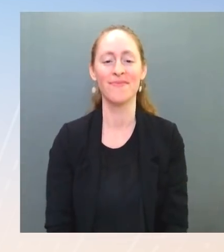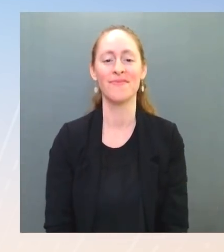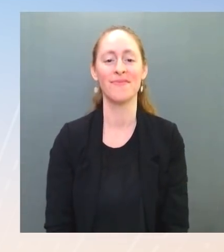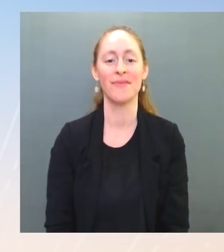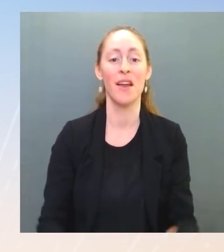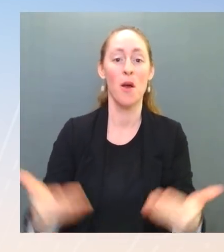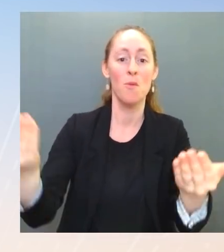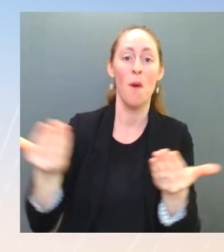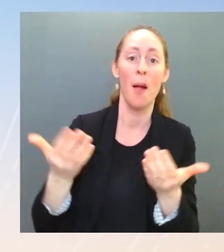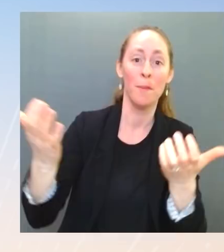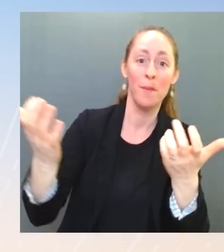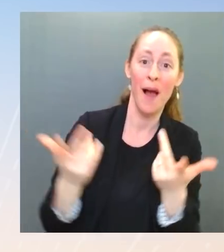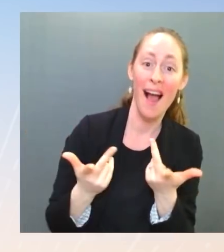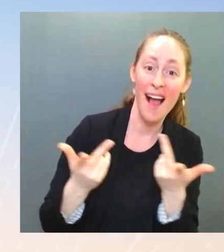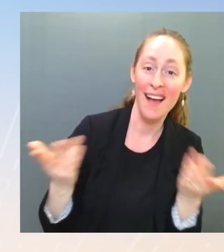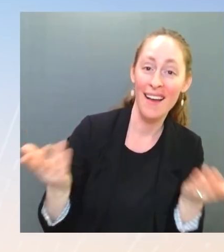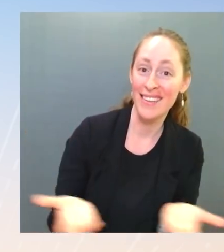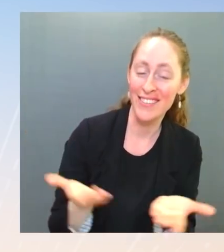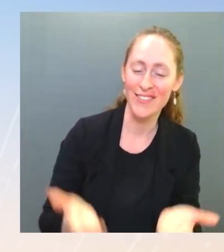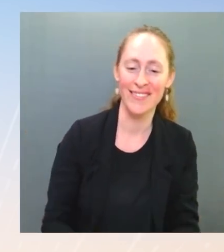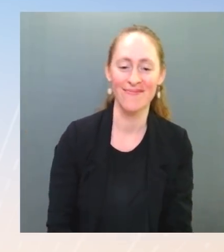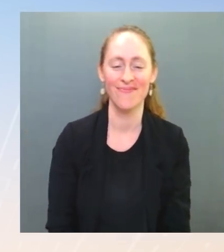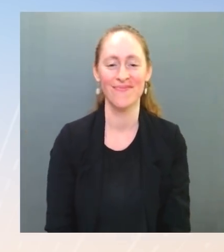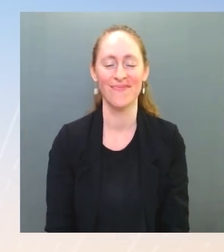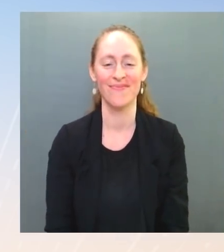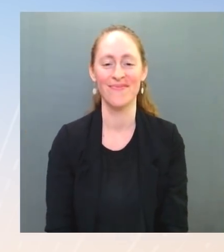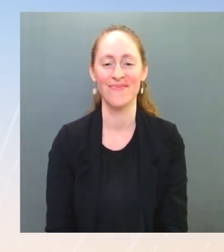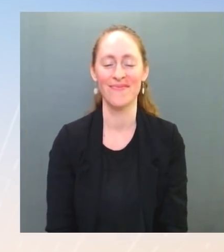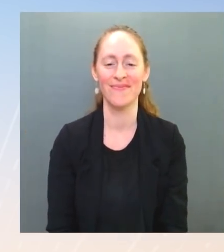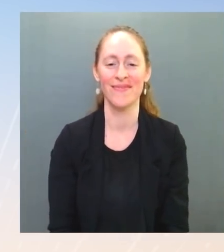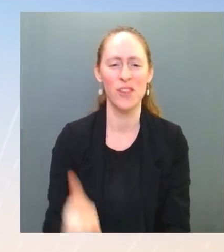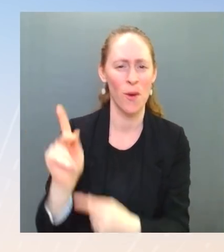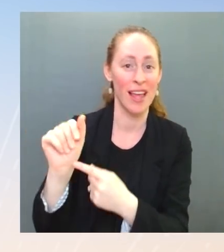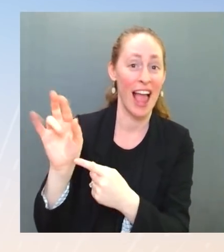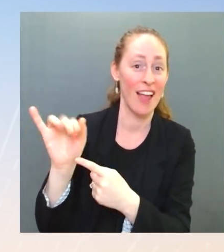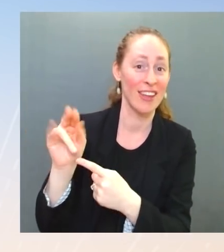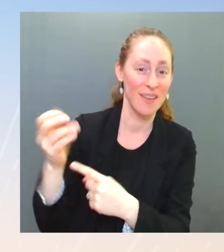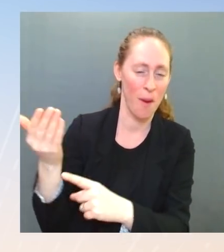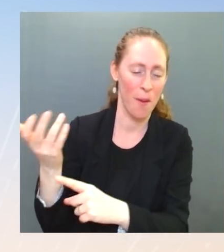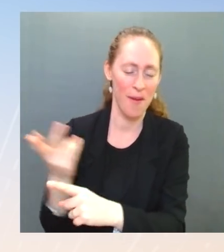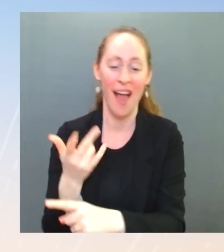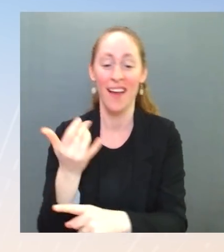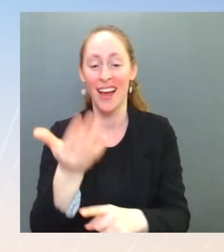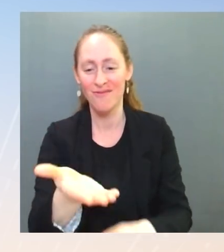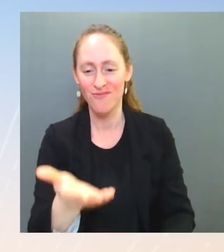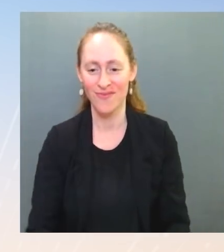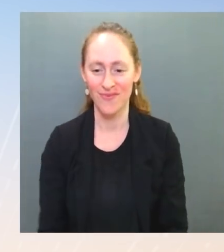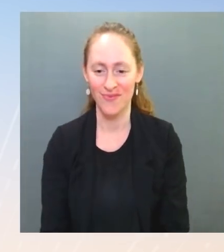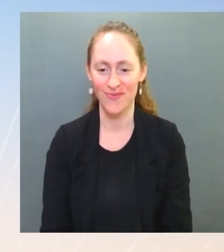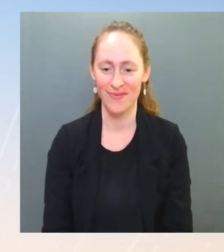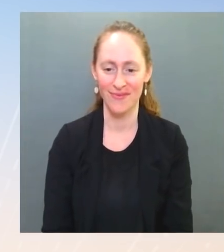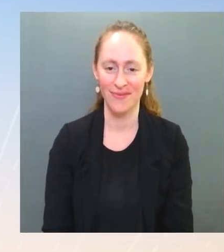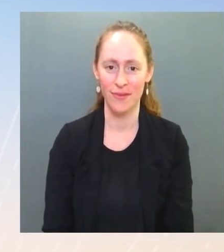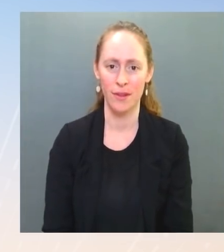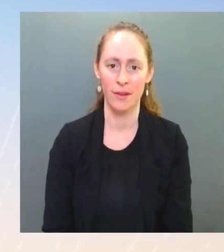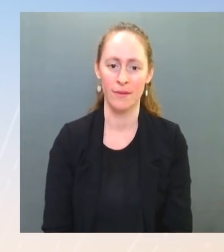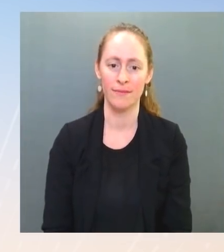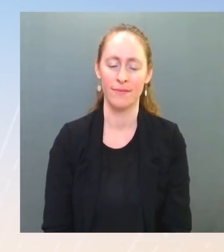The Press: I've got three things. Ms. Psaki: Sure. >> The Press: So pretty quickly. As you just mentioned, the President's going to Iowa as part of the rural playbook launch.